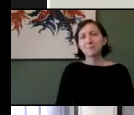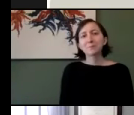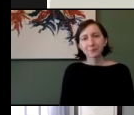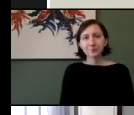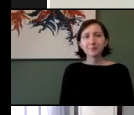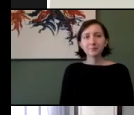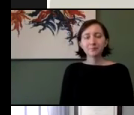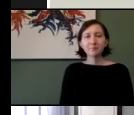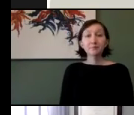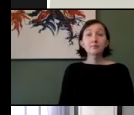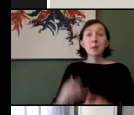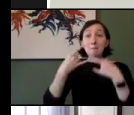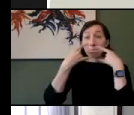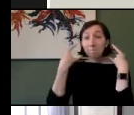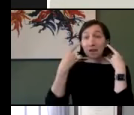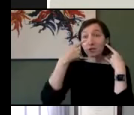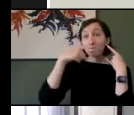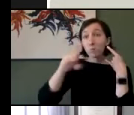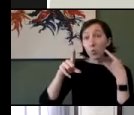Masks for healthcare workers.